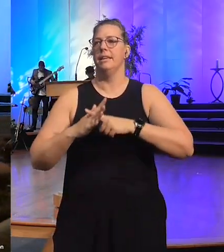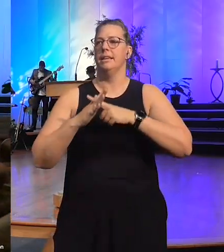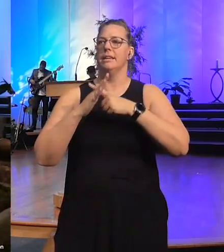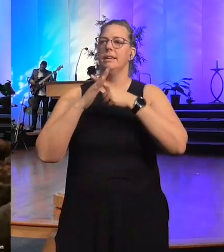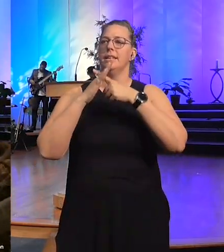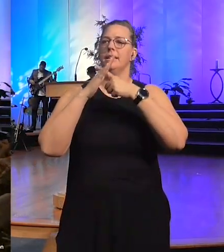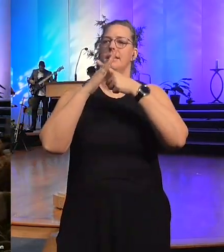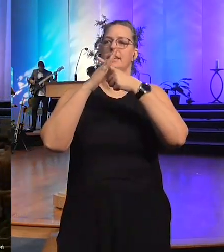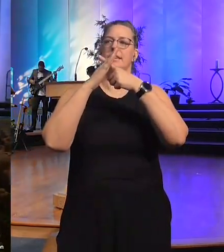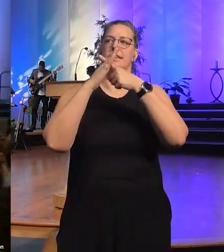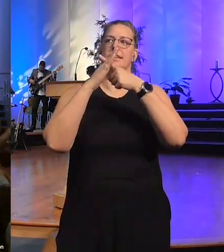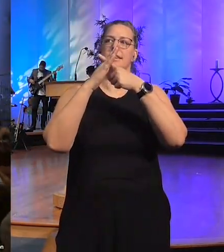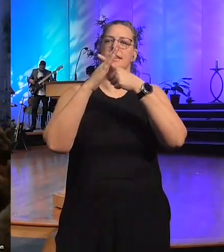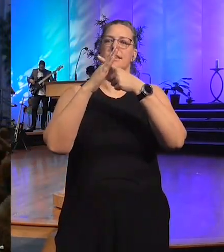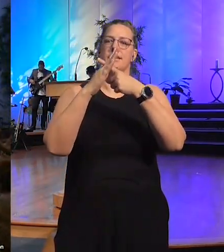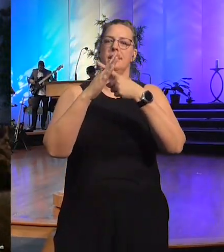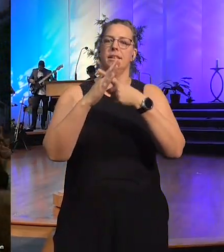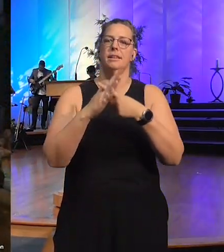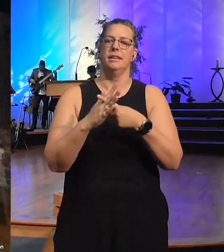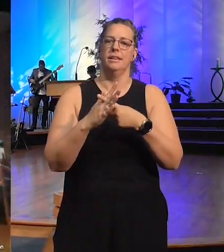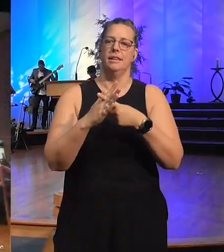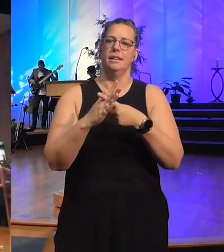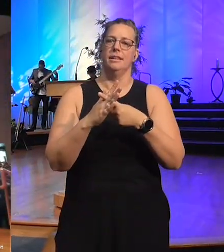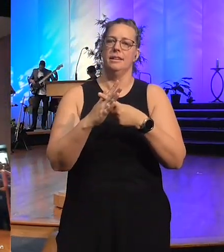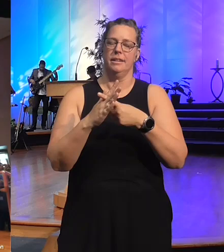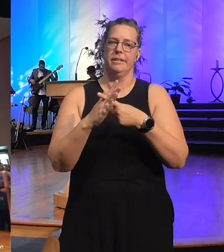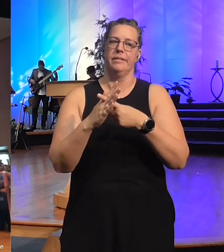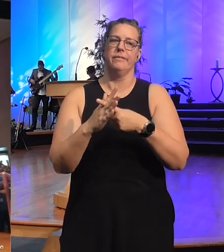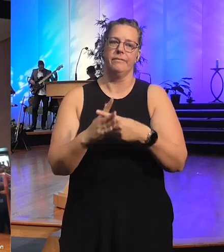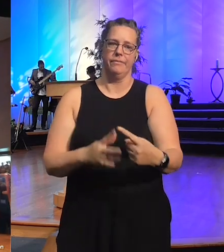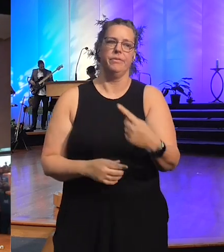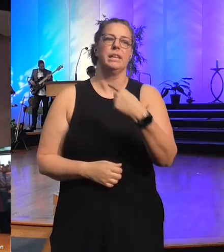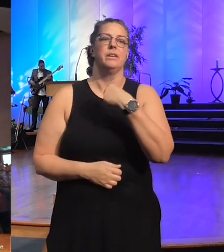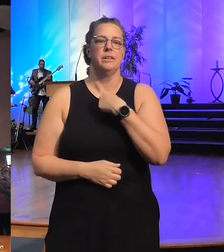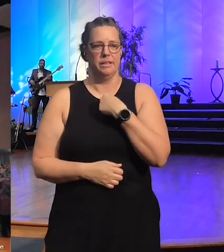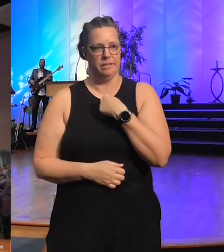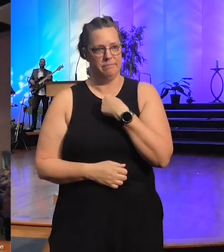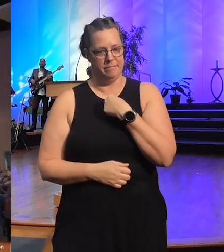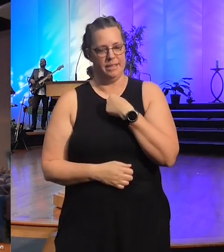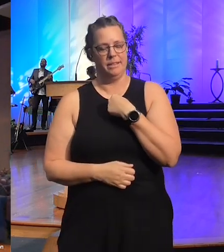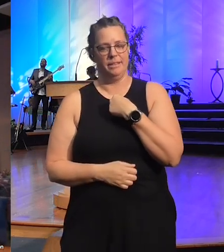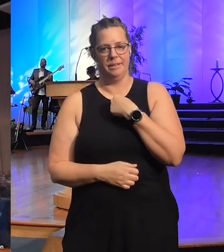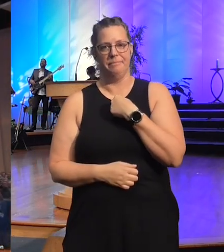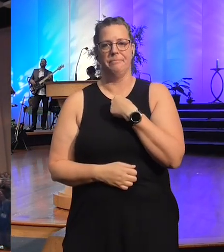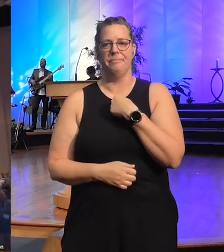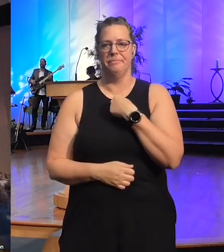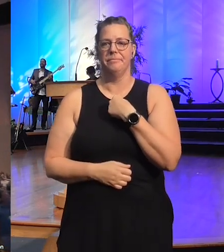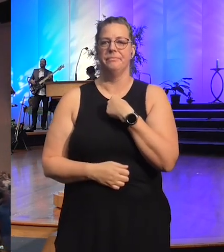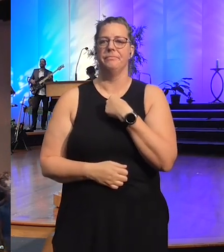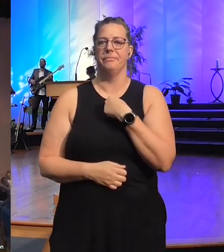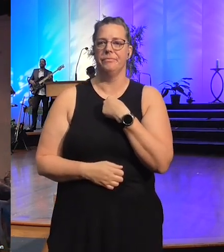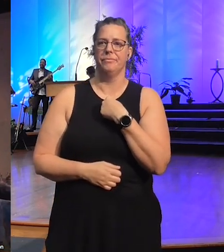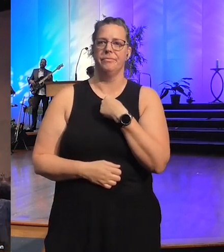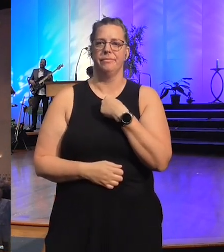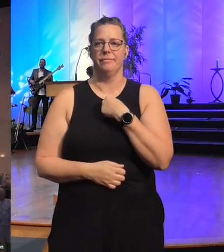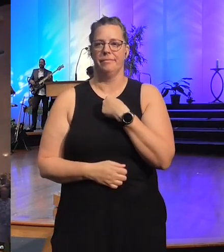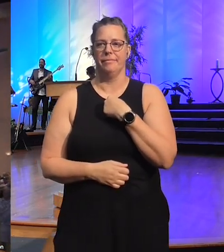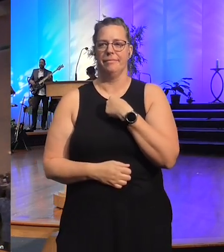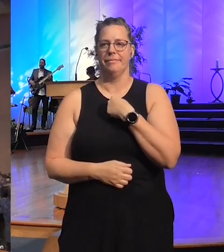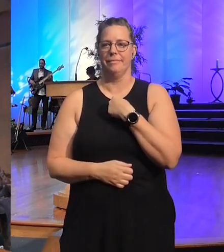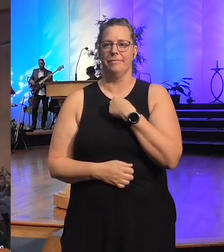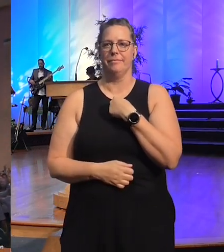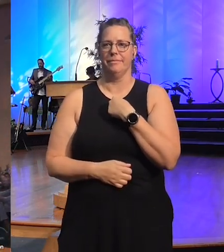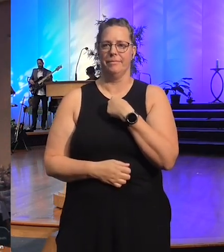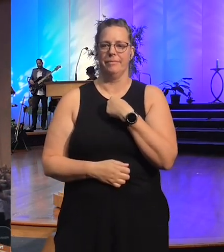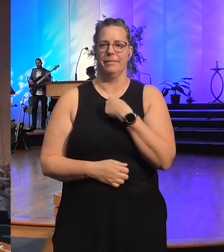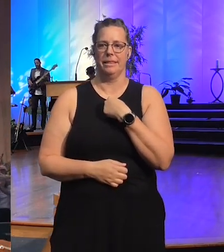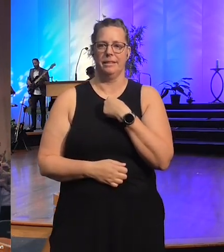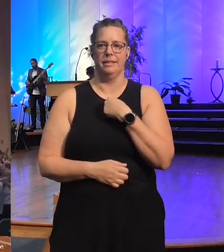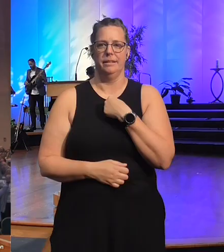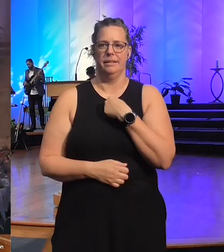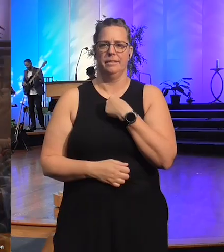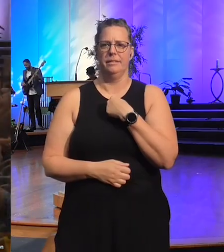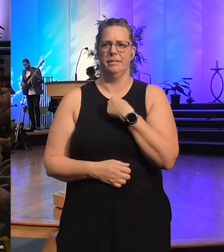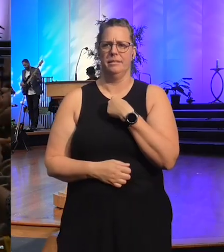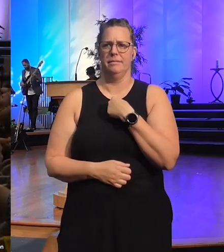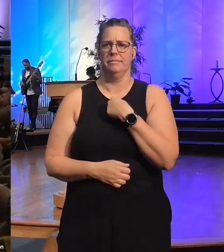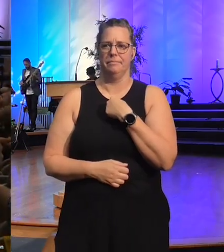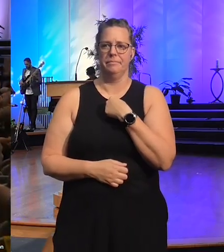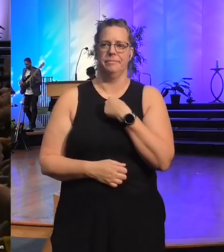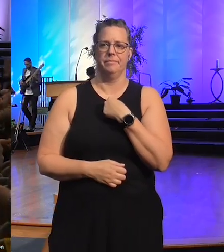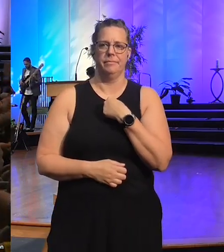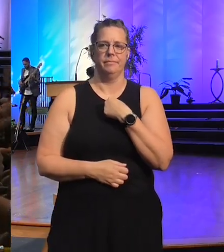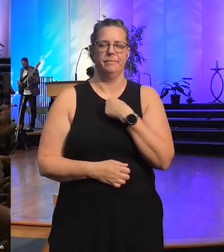begin with me